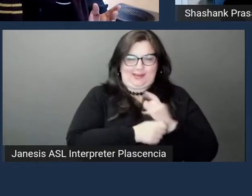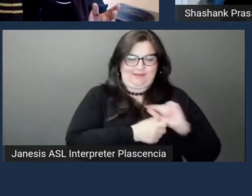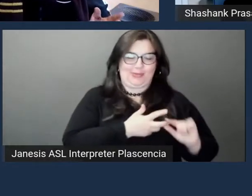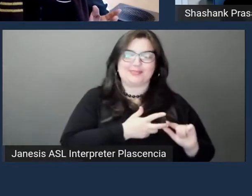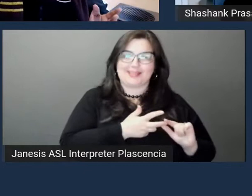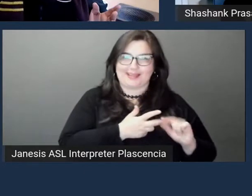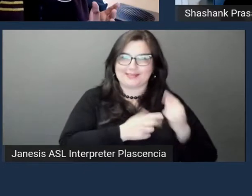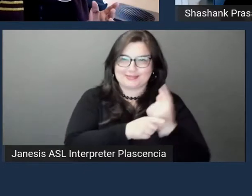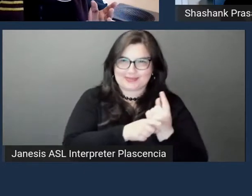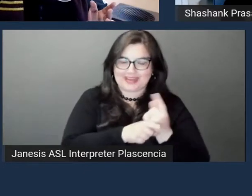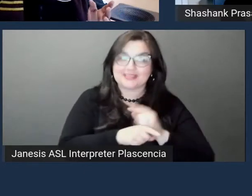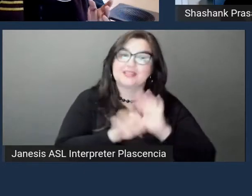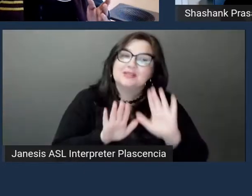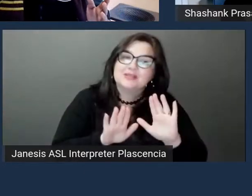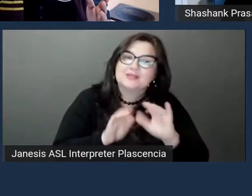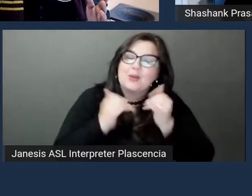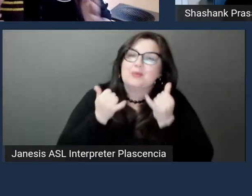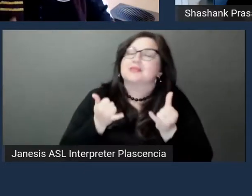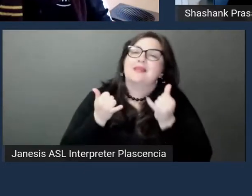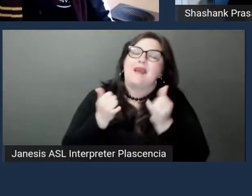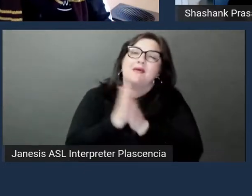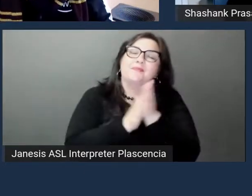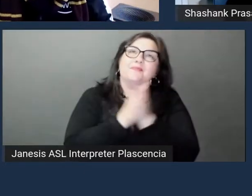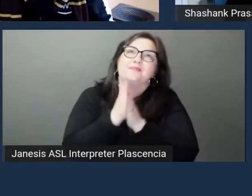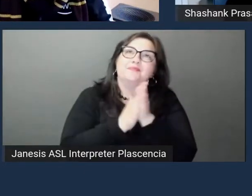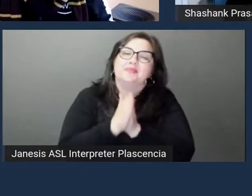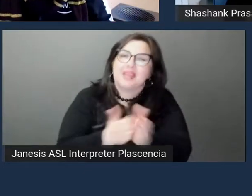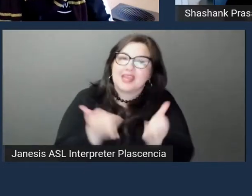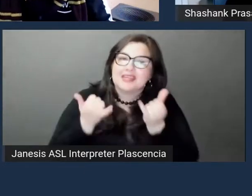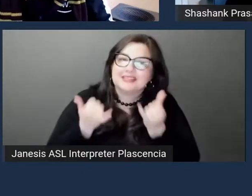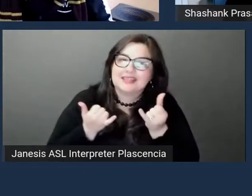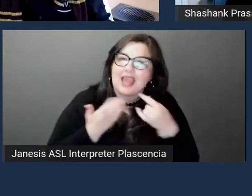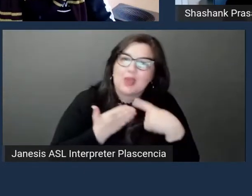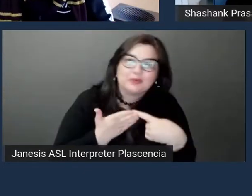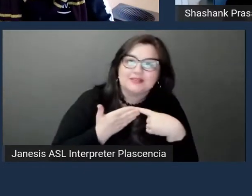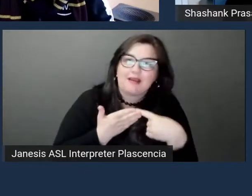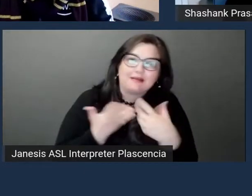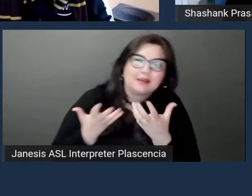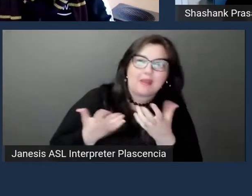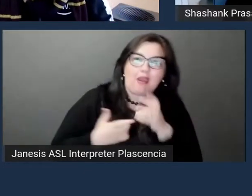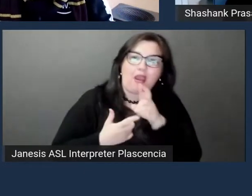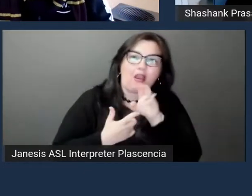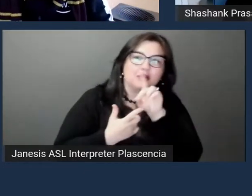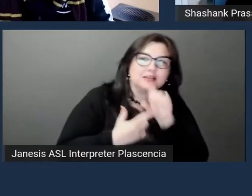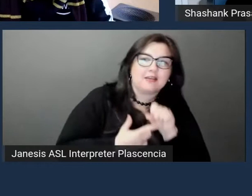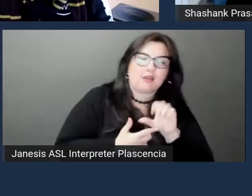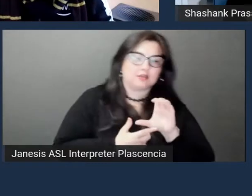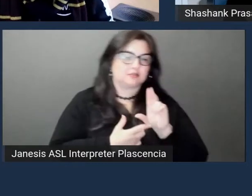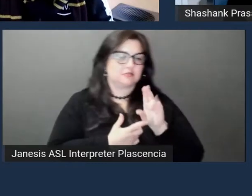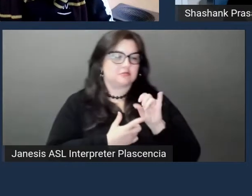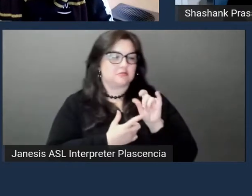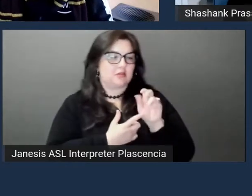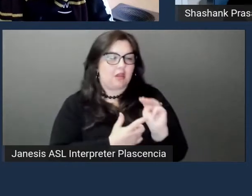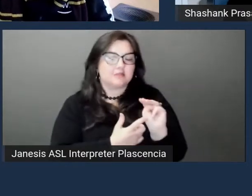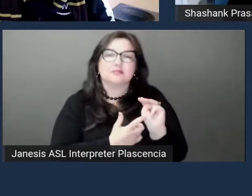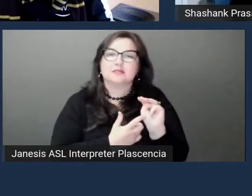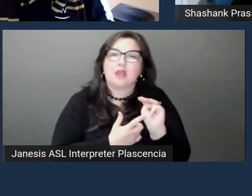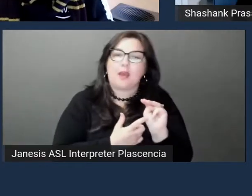So now with, what are we talking about RDS Custom? Like, what are we launching or what do we launched that helps customers even further?